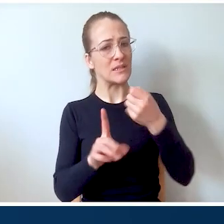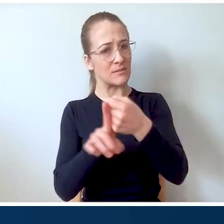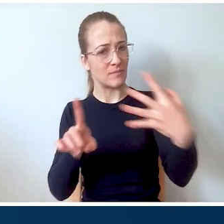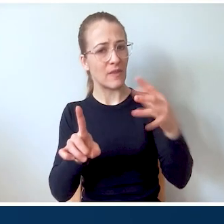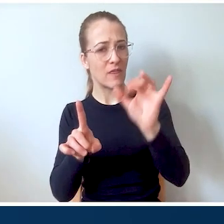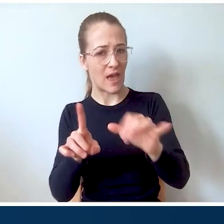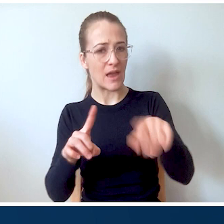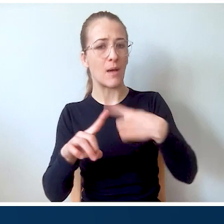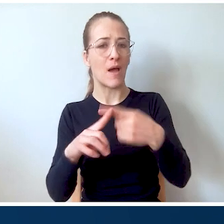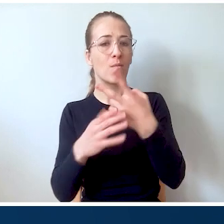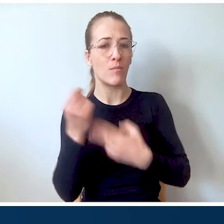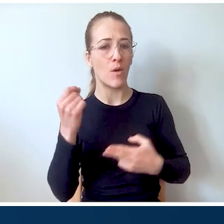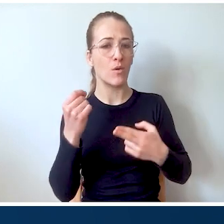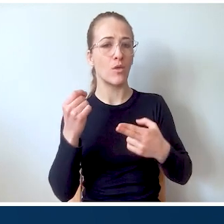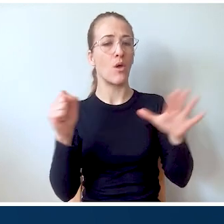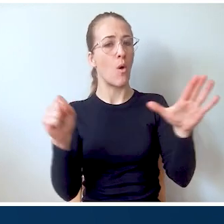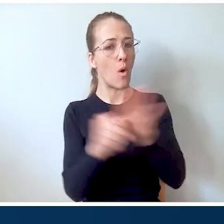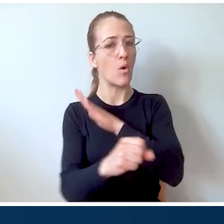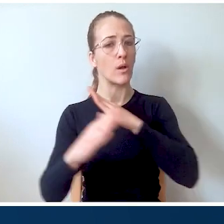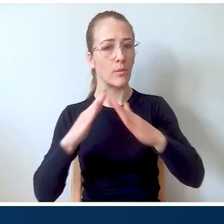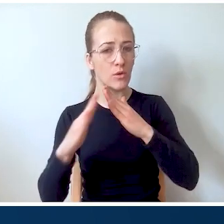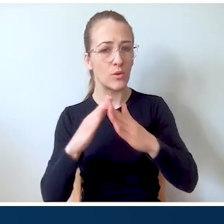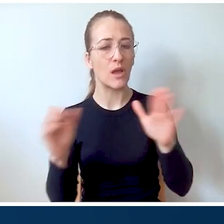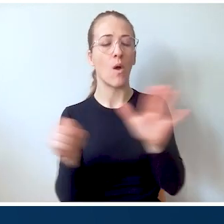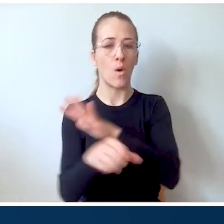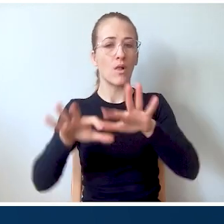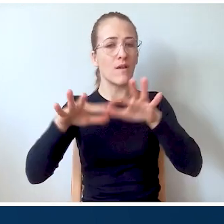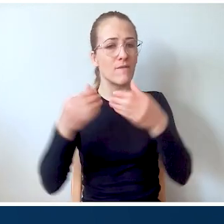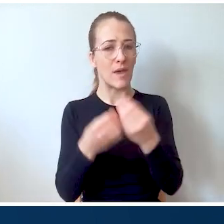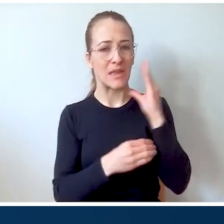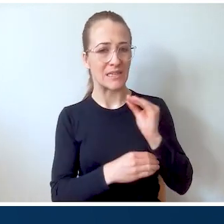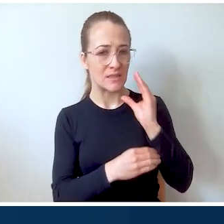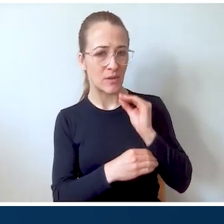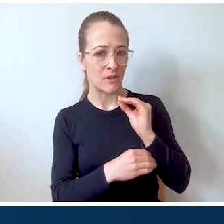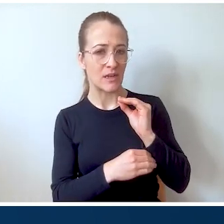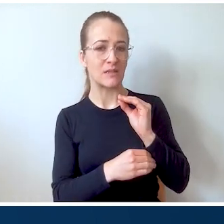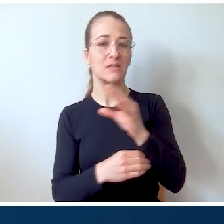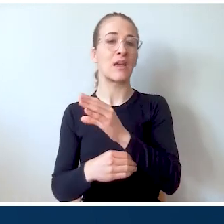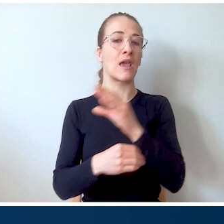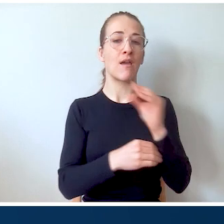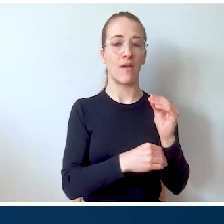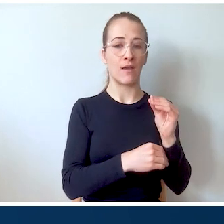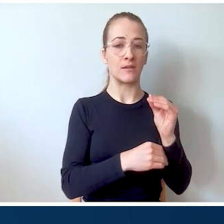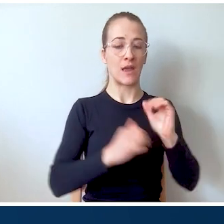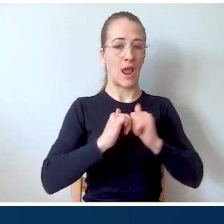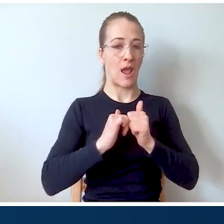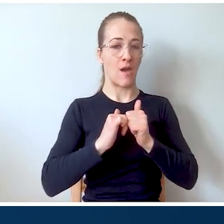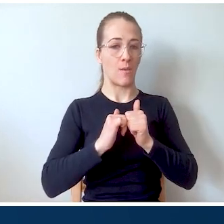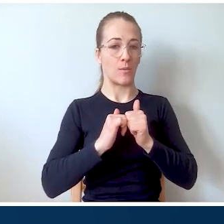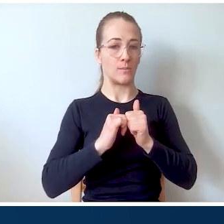about both the whole community, whole family experience, as well as how it is that